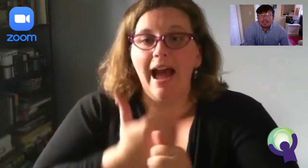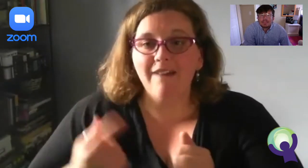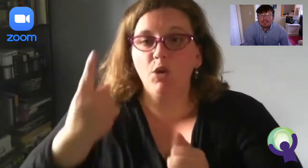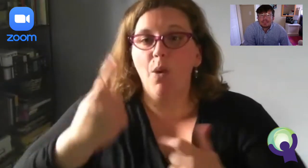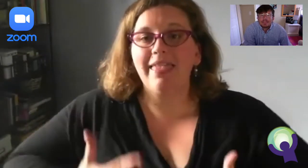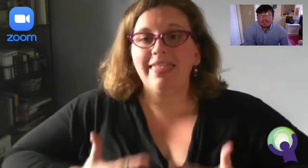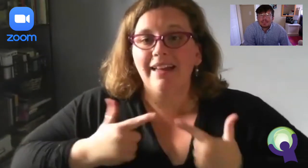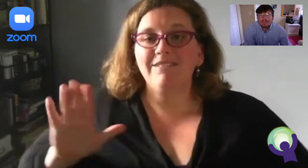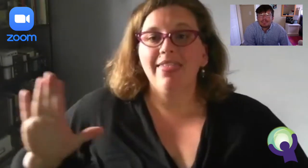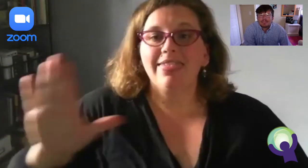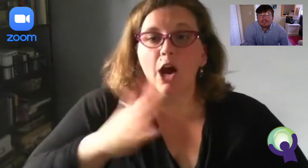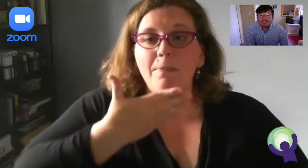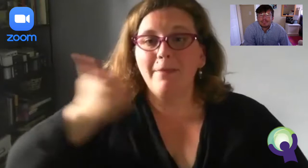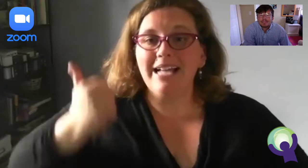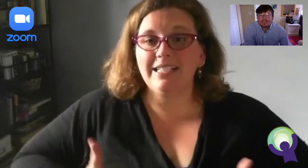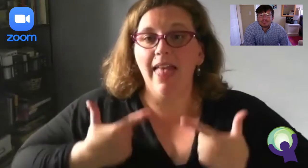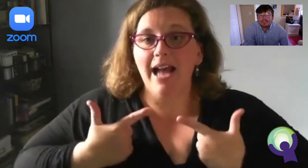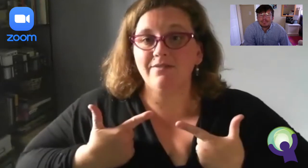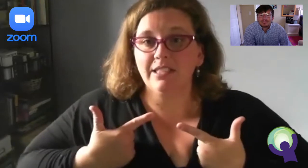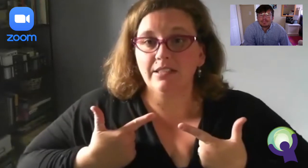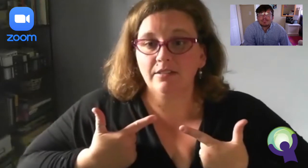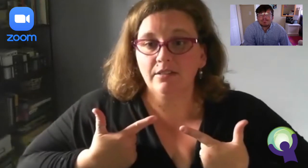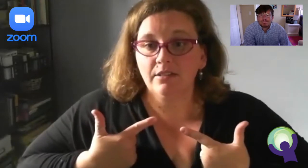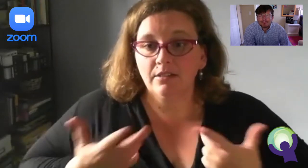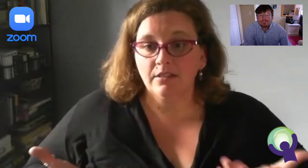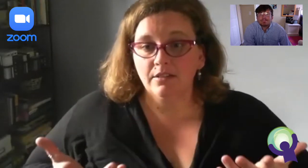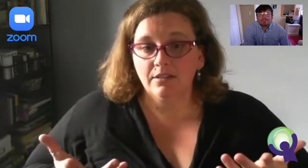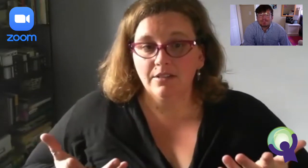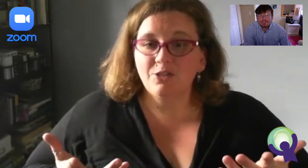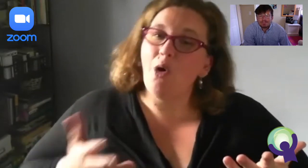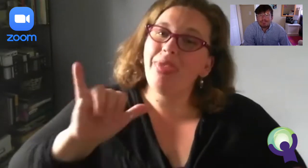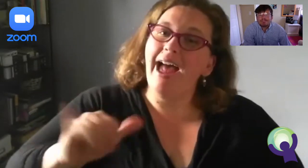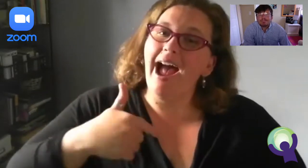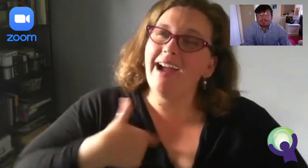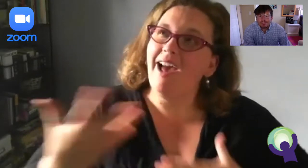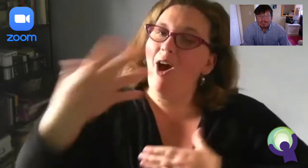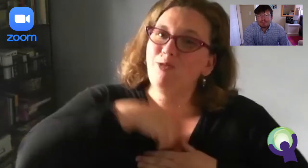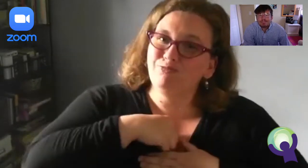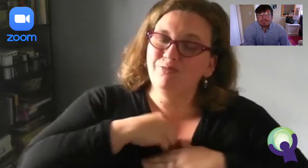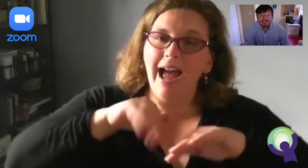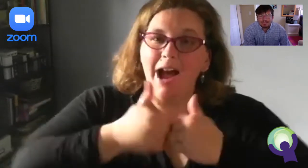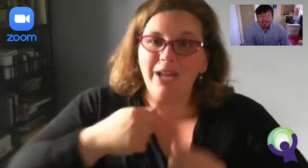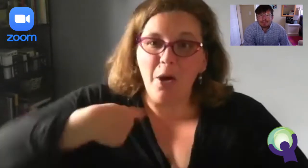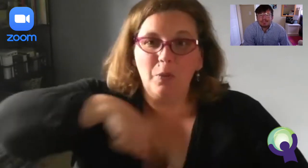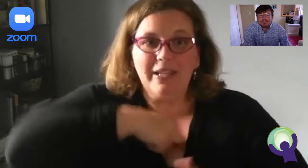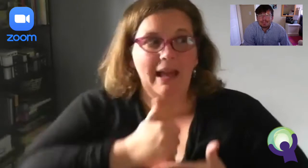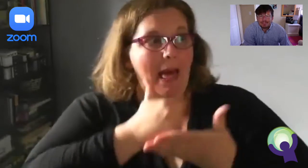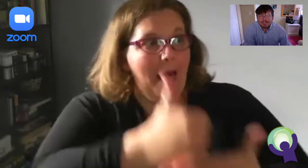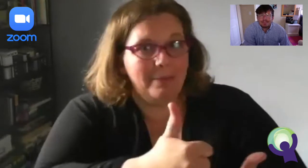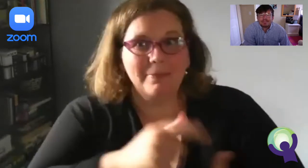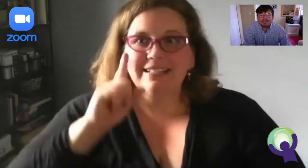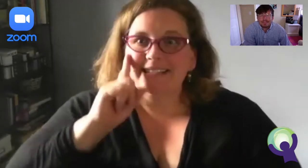"Make sure everyone lives their best life" and so that really is ingrained in all